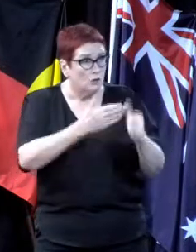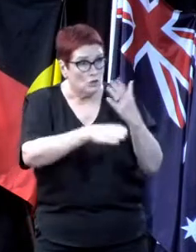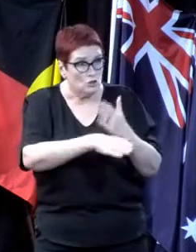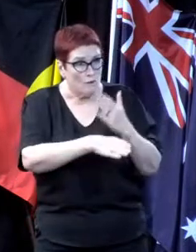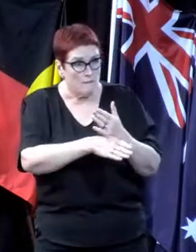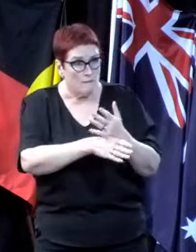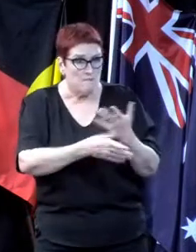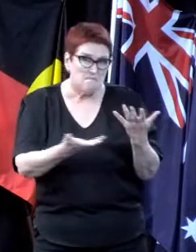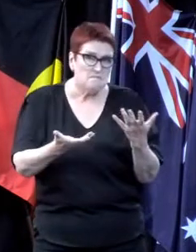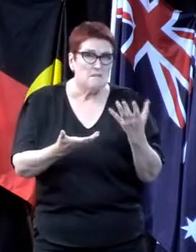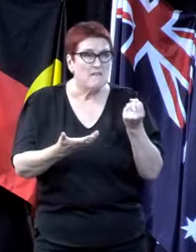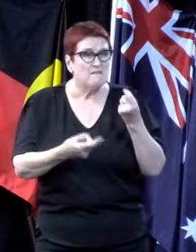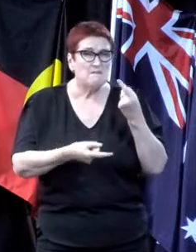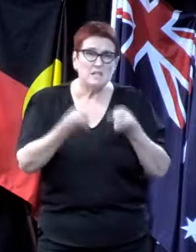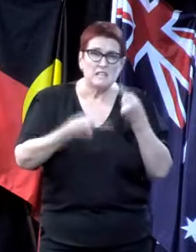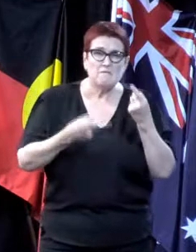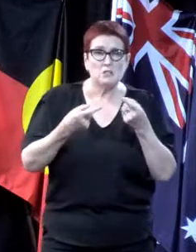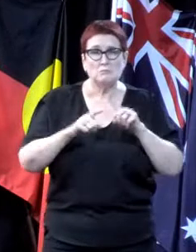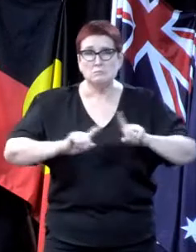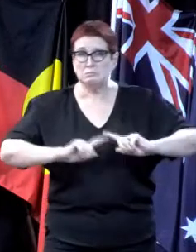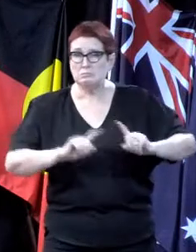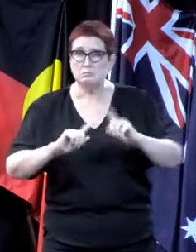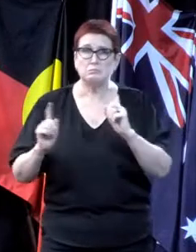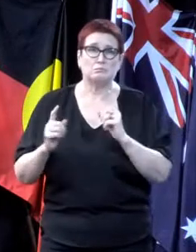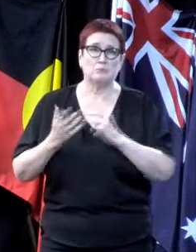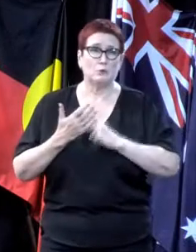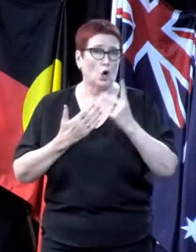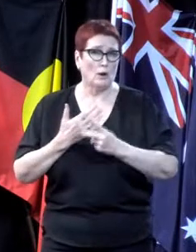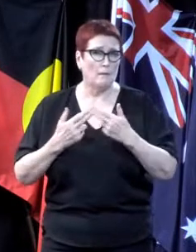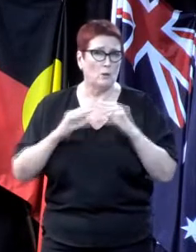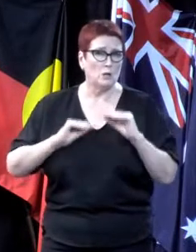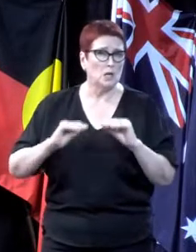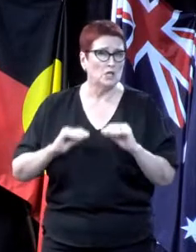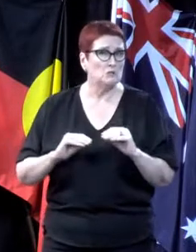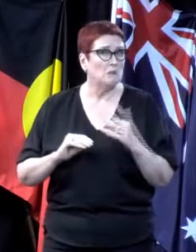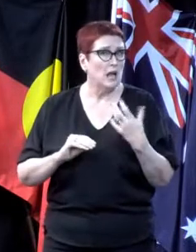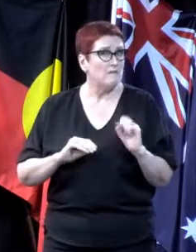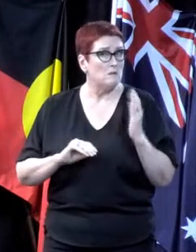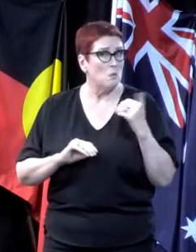that kind of alternate means of education is something that's used from time to time?